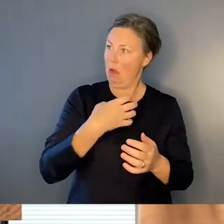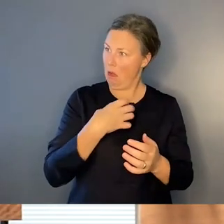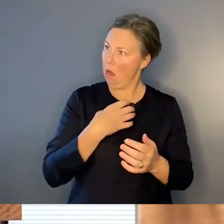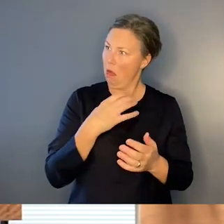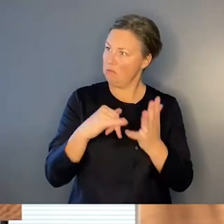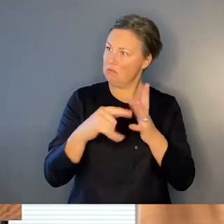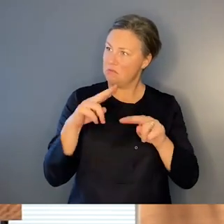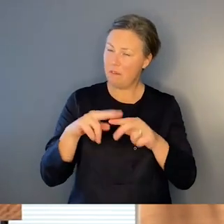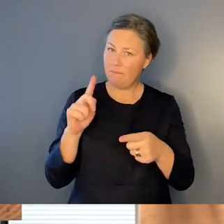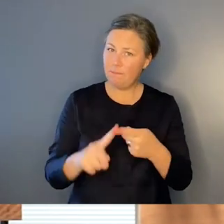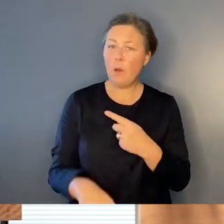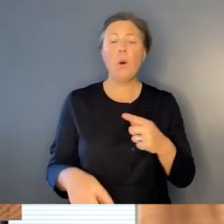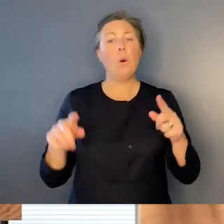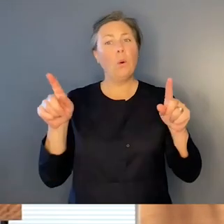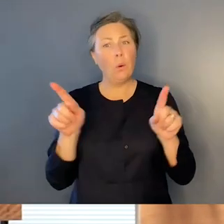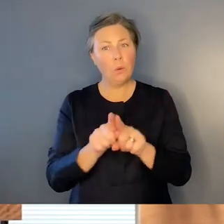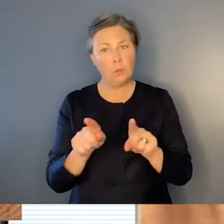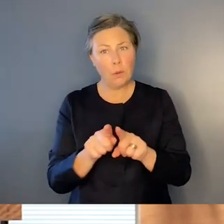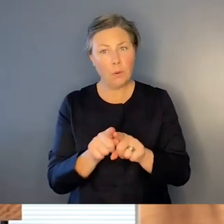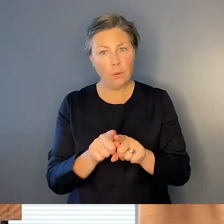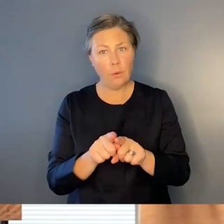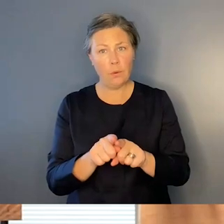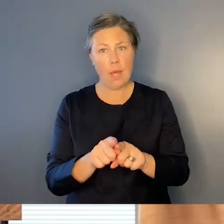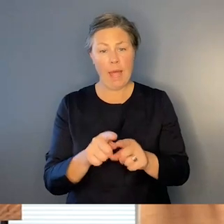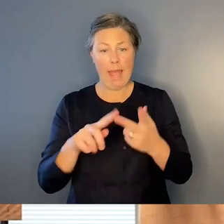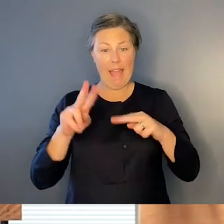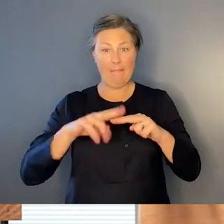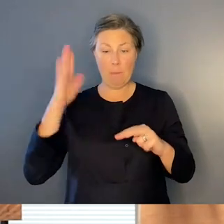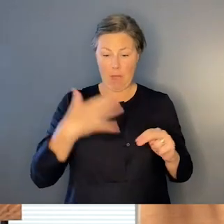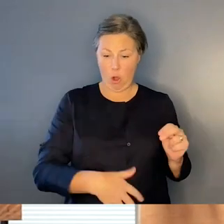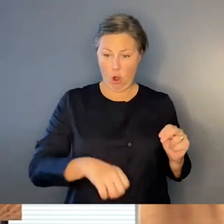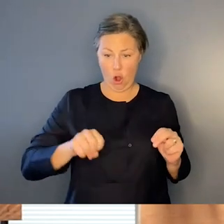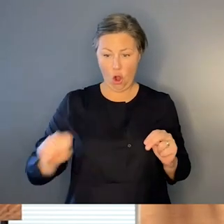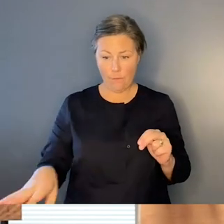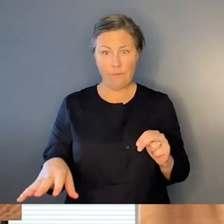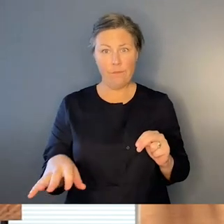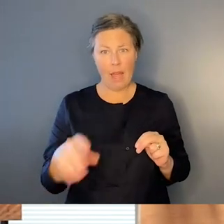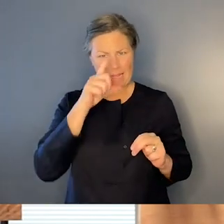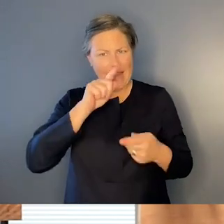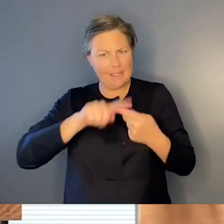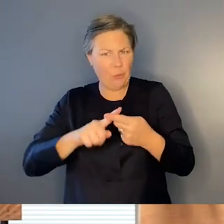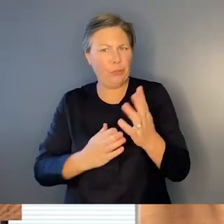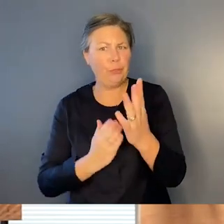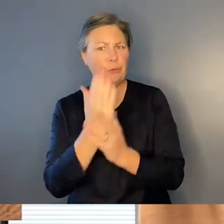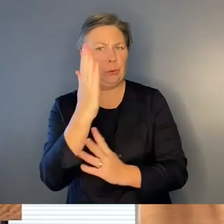and then, understanding and knowing the signs of menopause, if you've had a hysterectomy